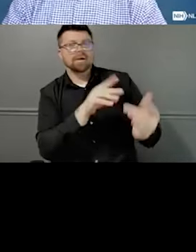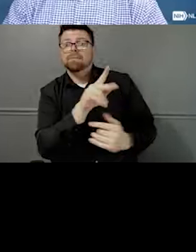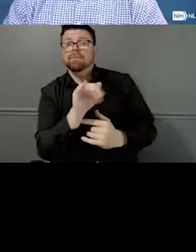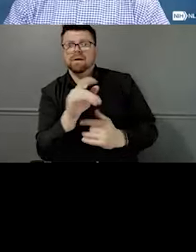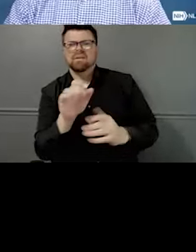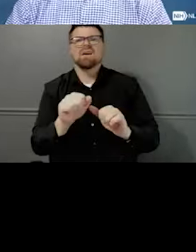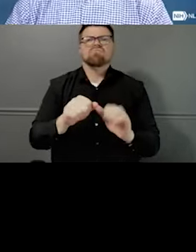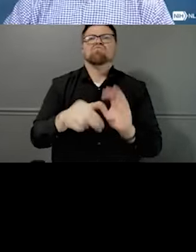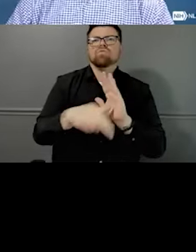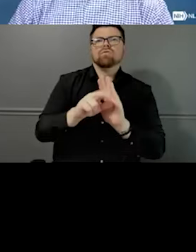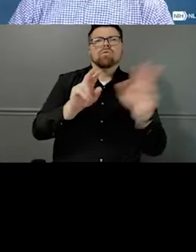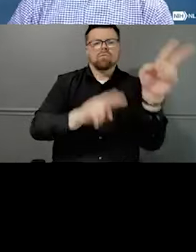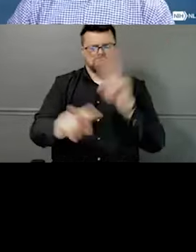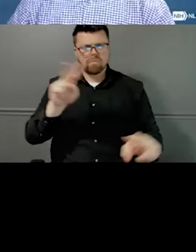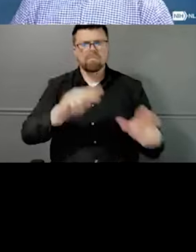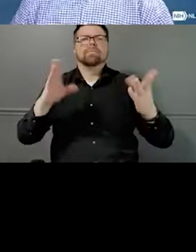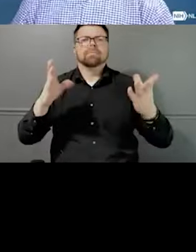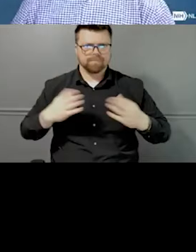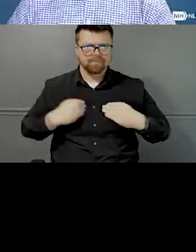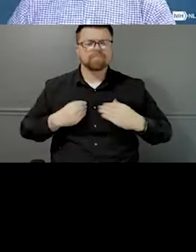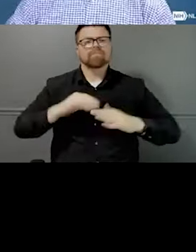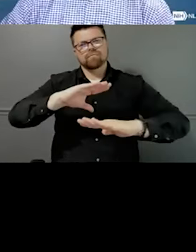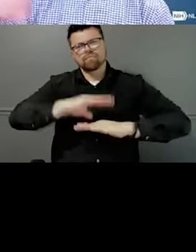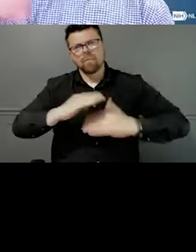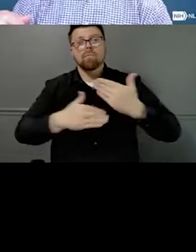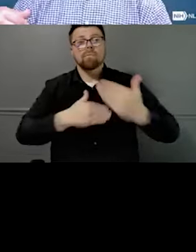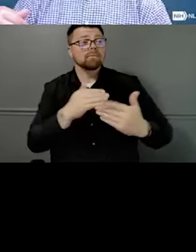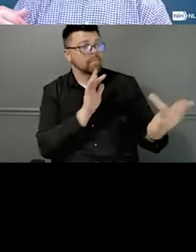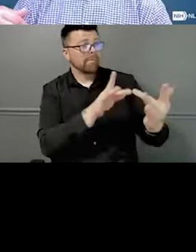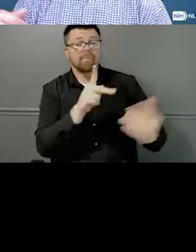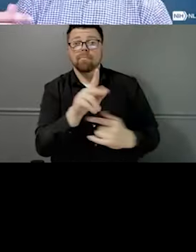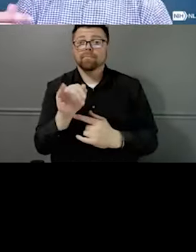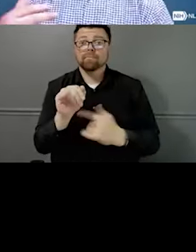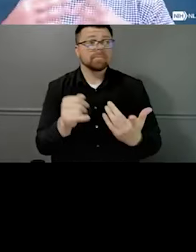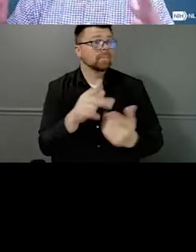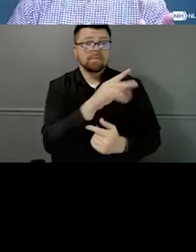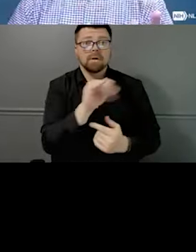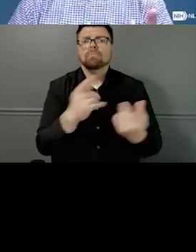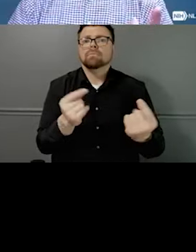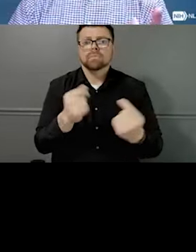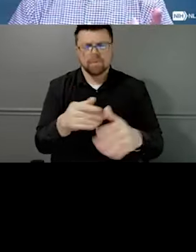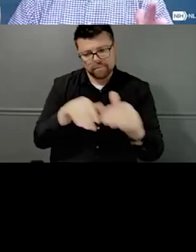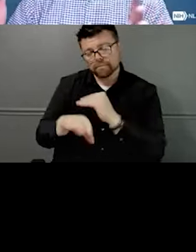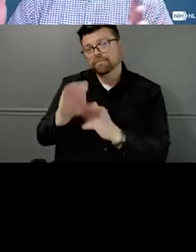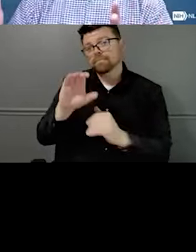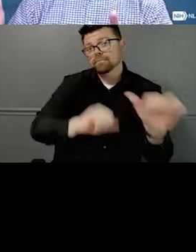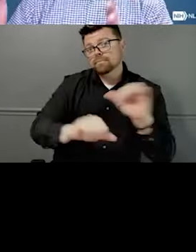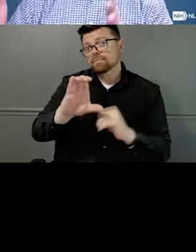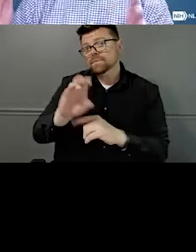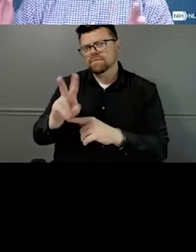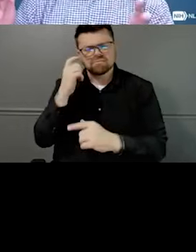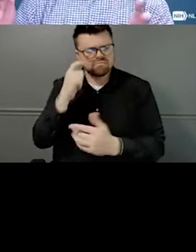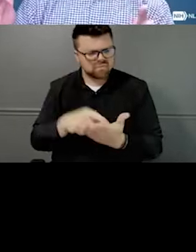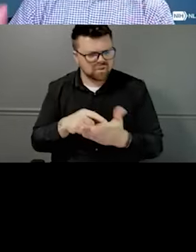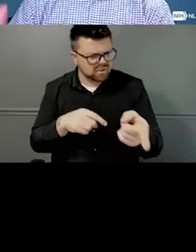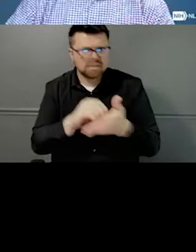Once they contact the PI, the PI will come in to SciENcv, they'll see the documents within their own account,